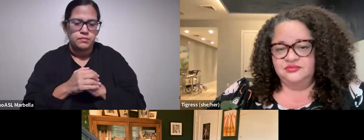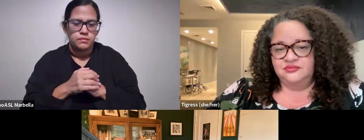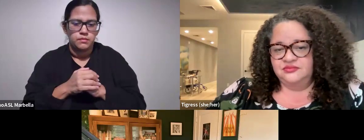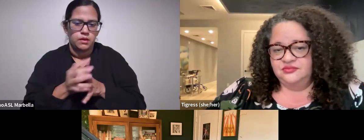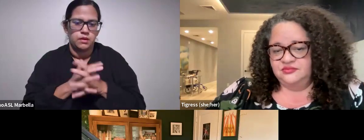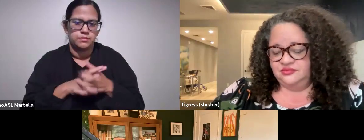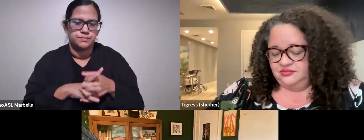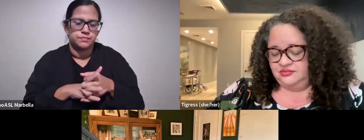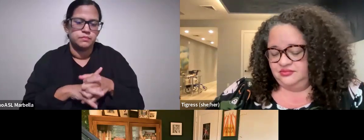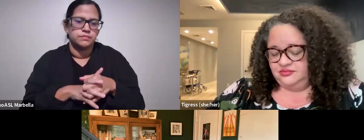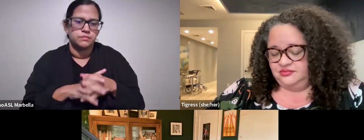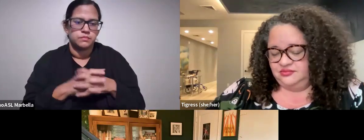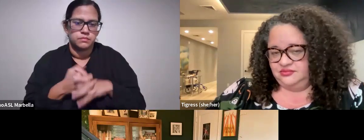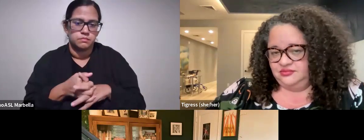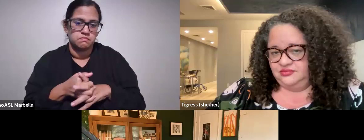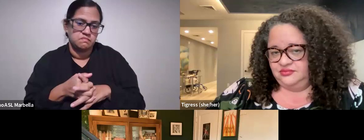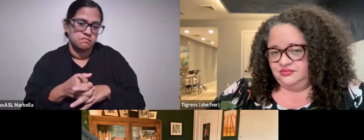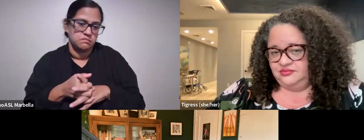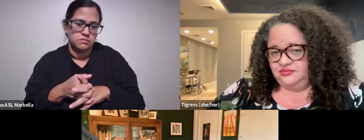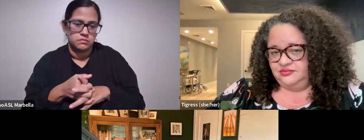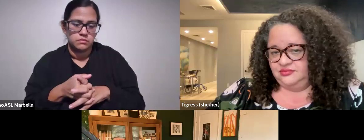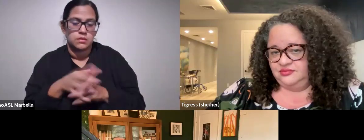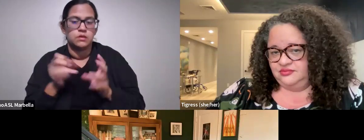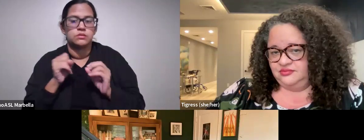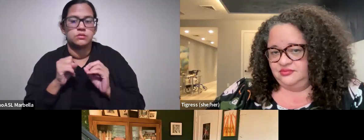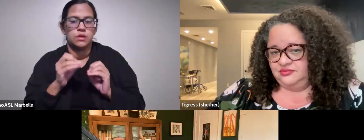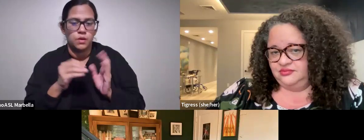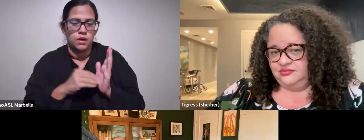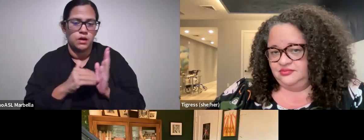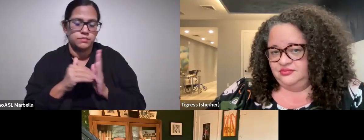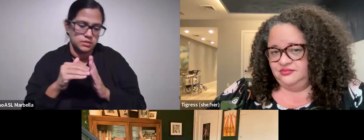folks often get caught up in this idea that you need to have a